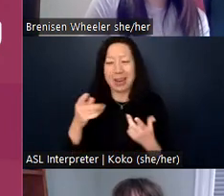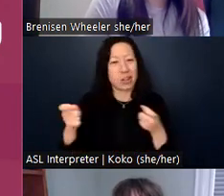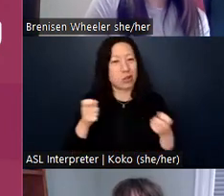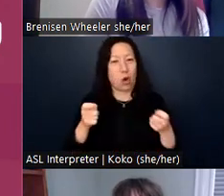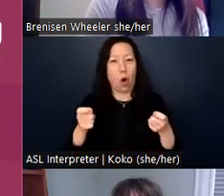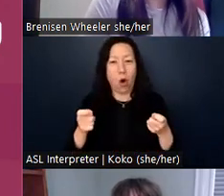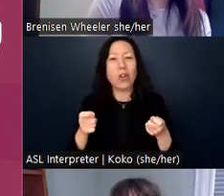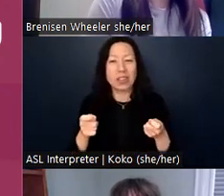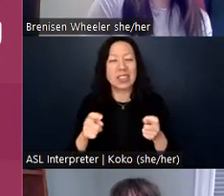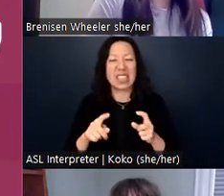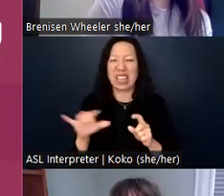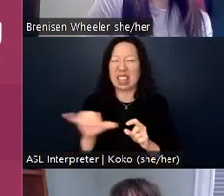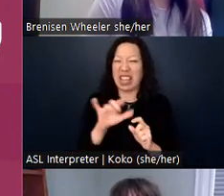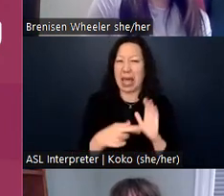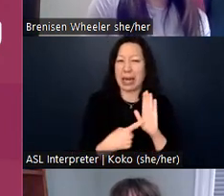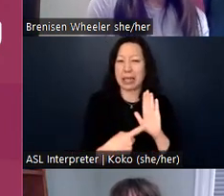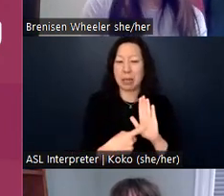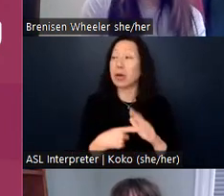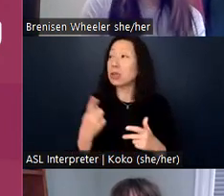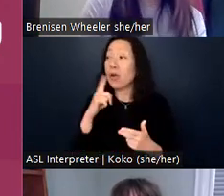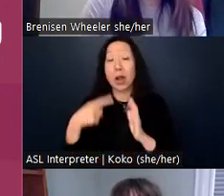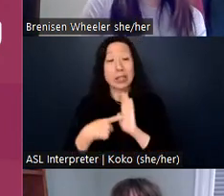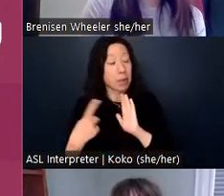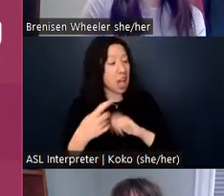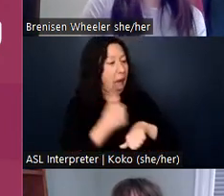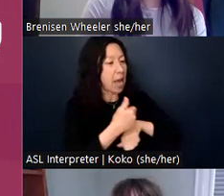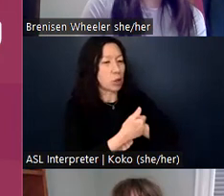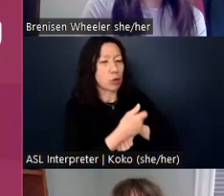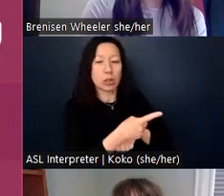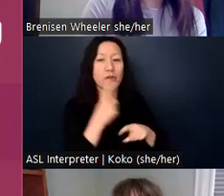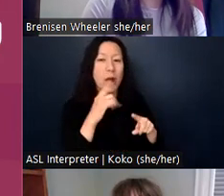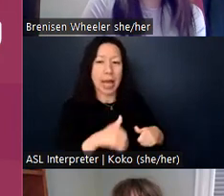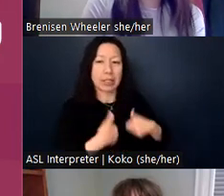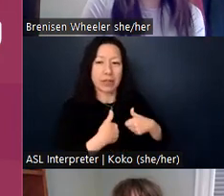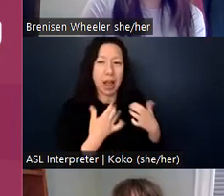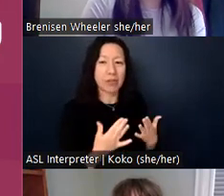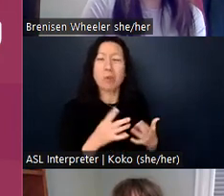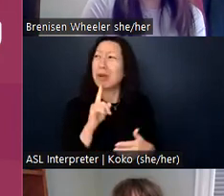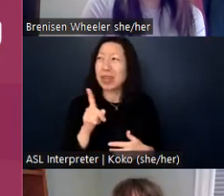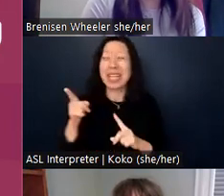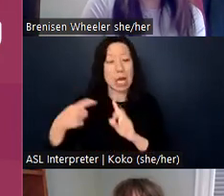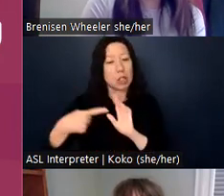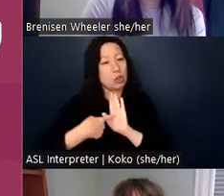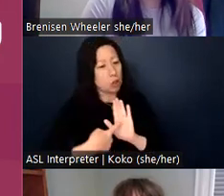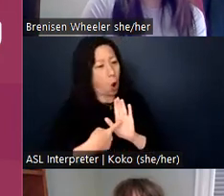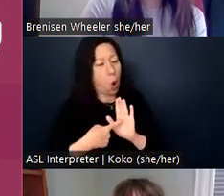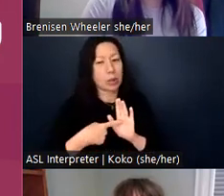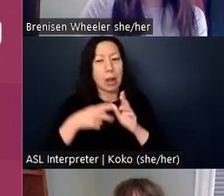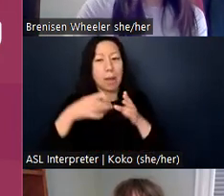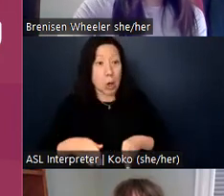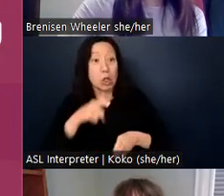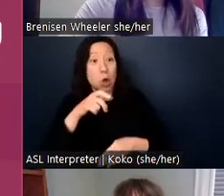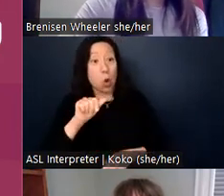make accusations of the survivor that are often really just reflections of the So for